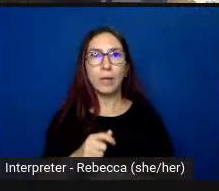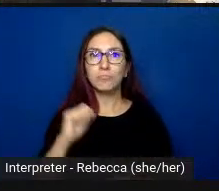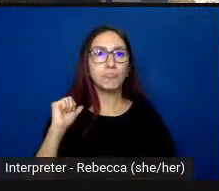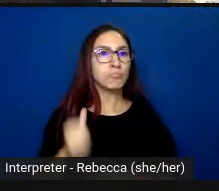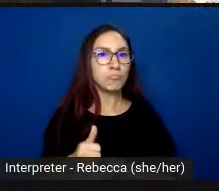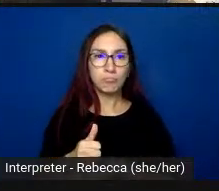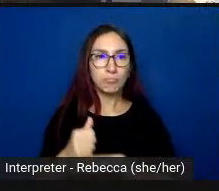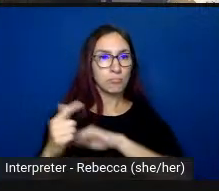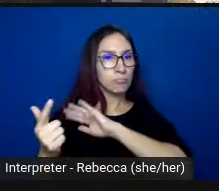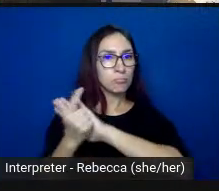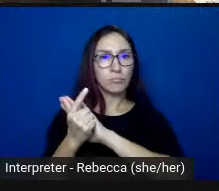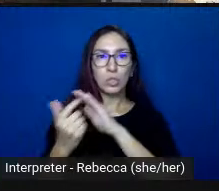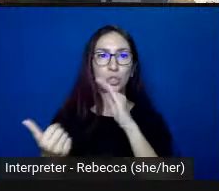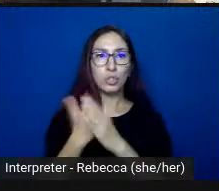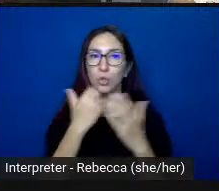try to not accept